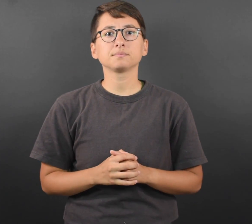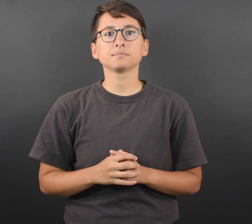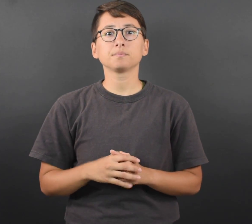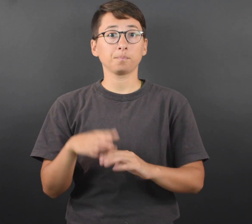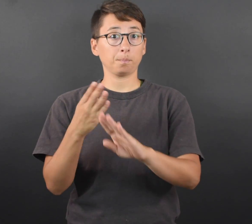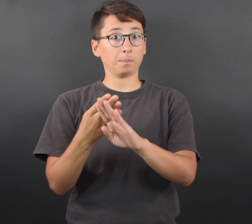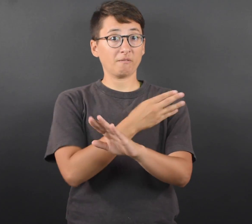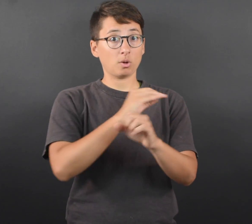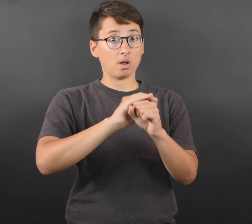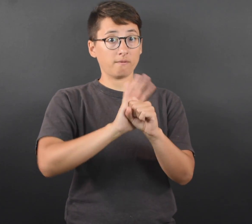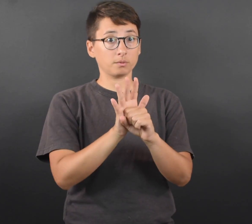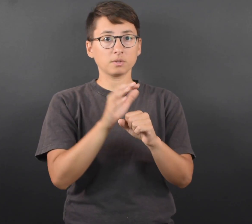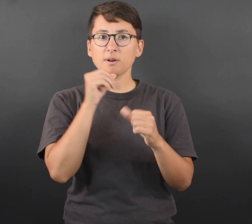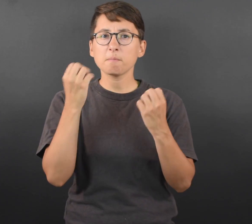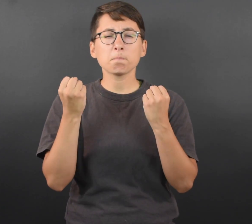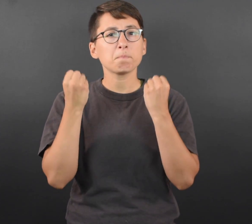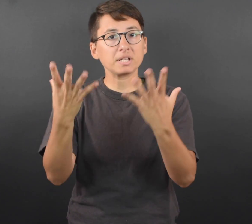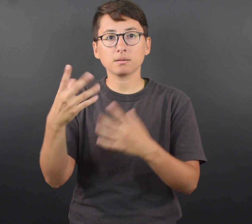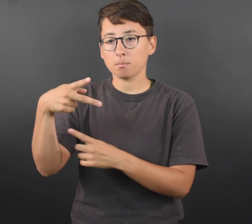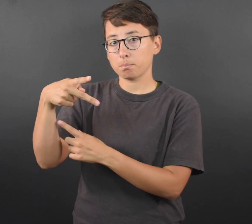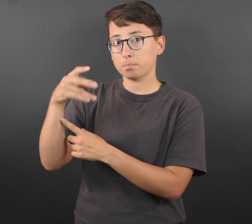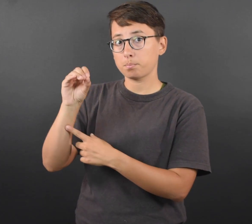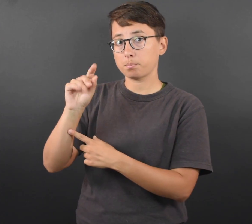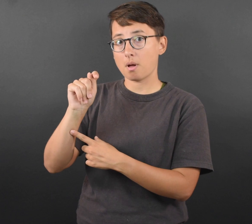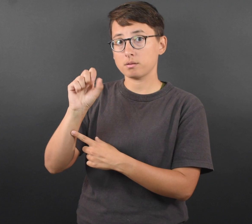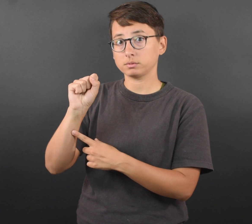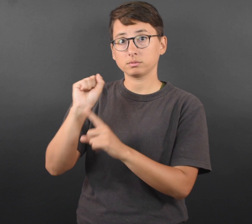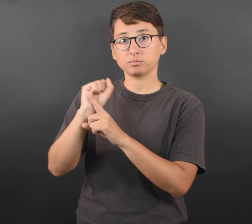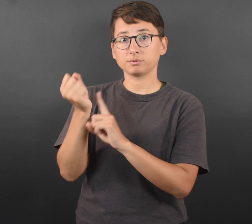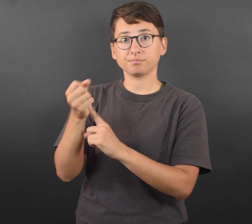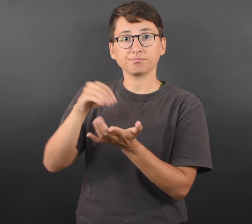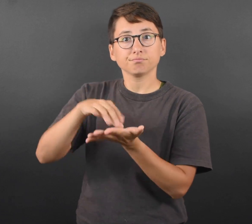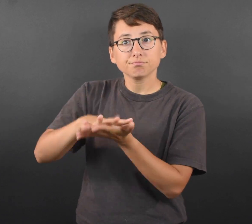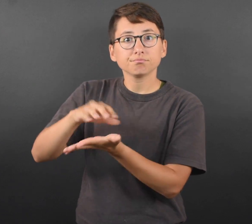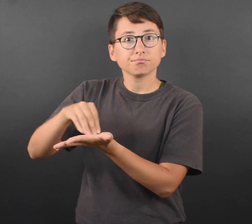Before COVID, not many POTS cases were documented.